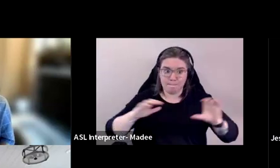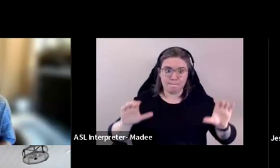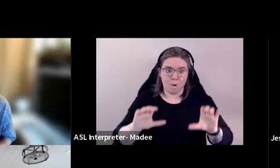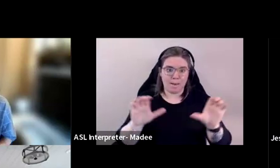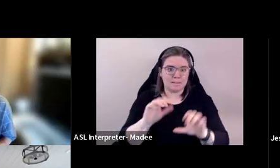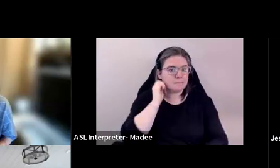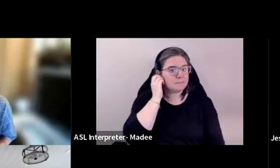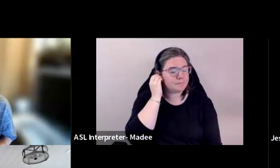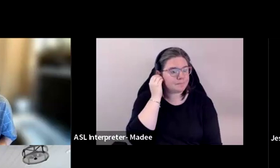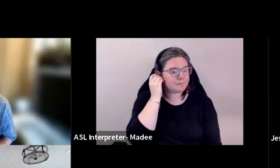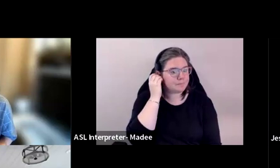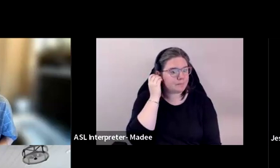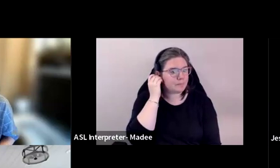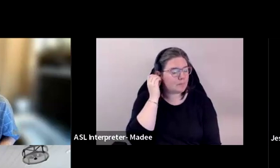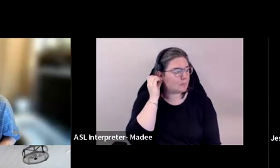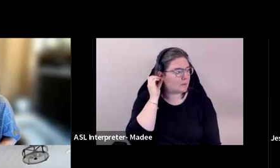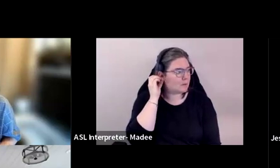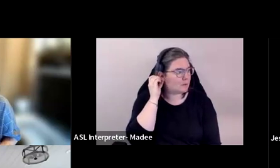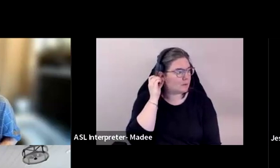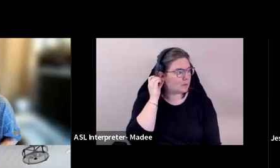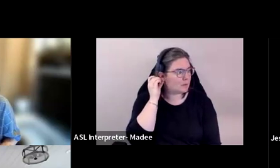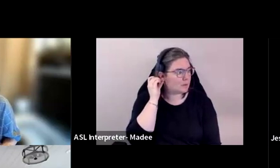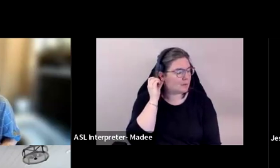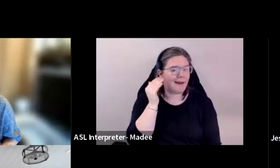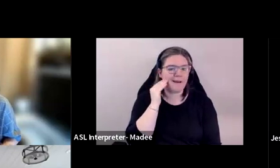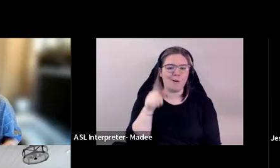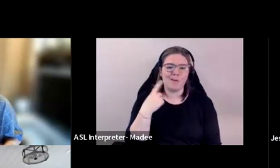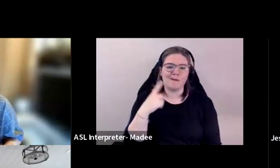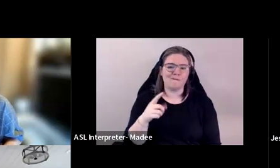And I know it's only for multi family, and that's not. Necessarily.